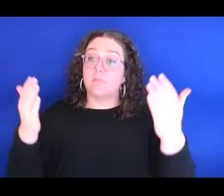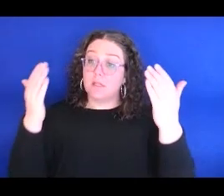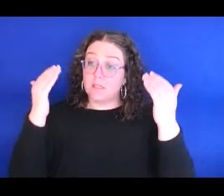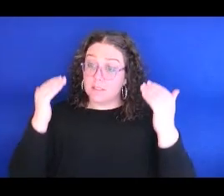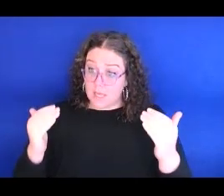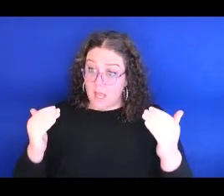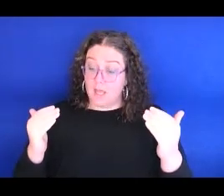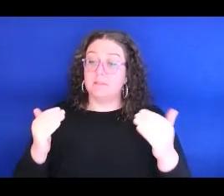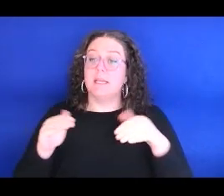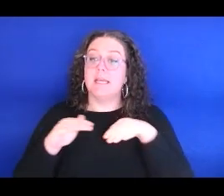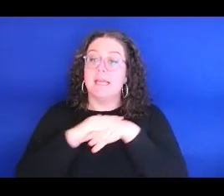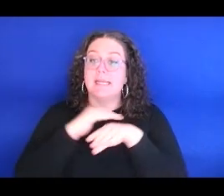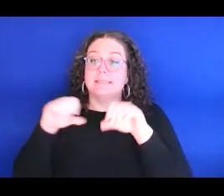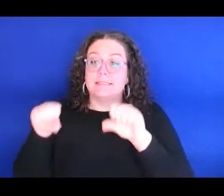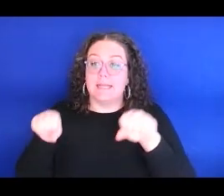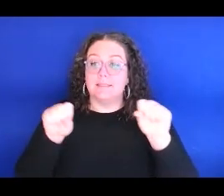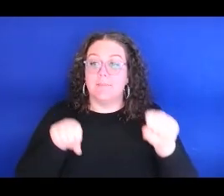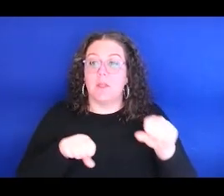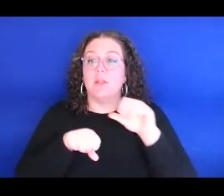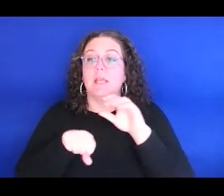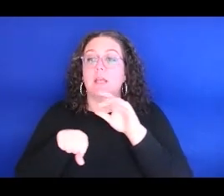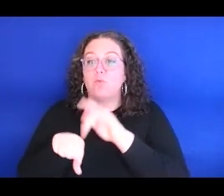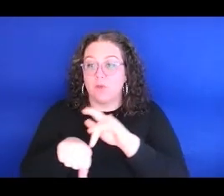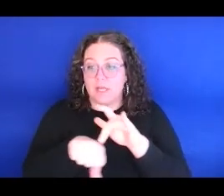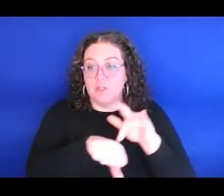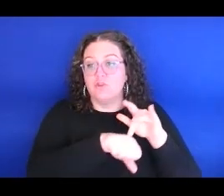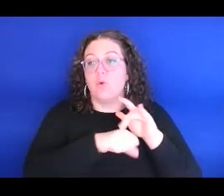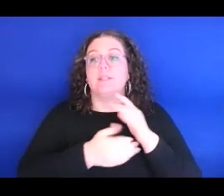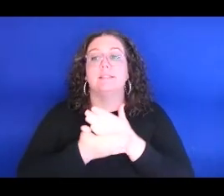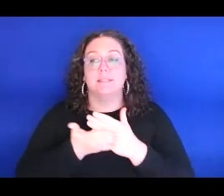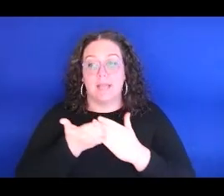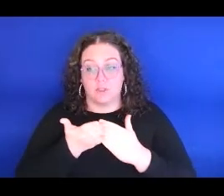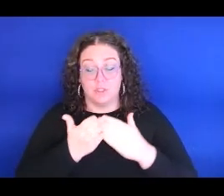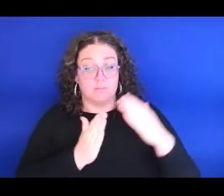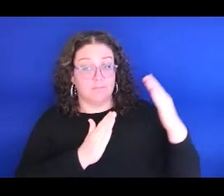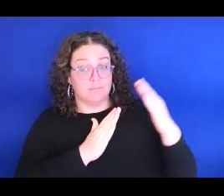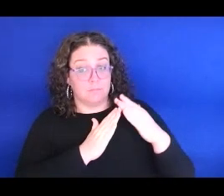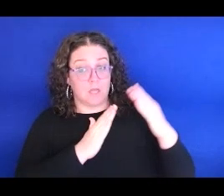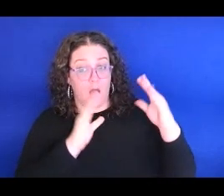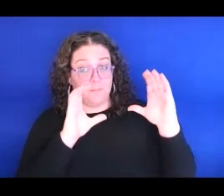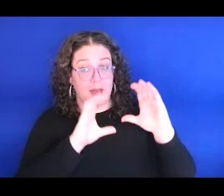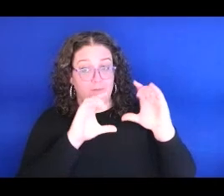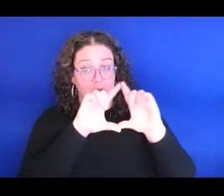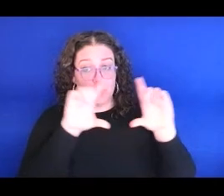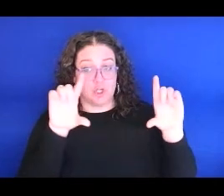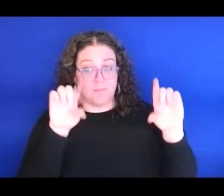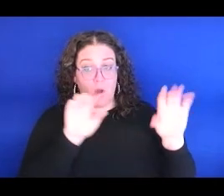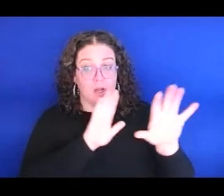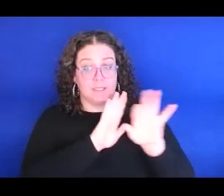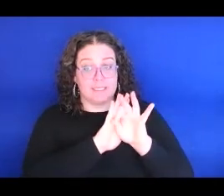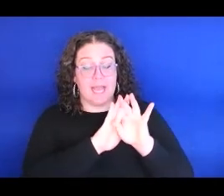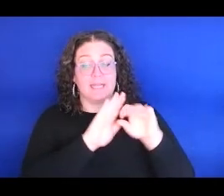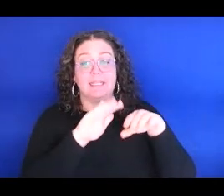section. From the top navigation bar, select “Accessibility Resources.” This section includes